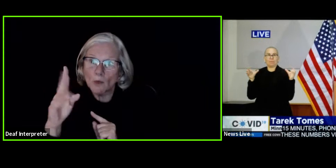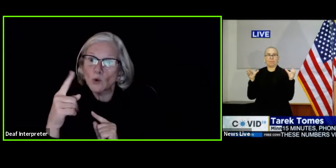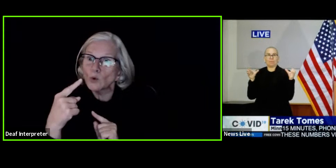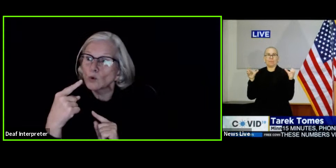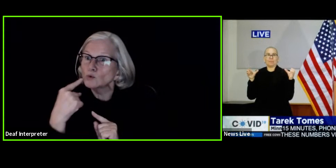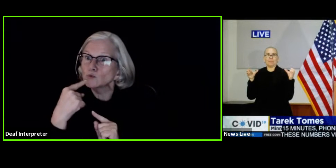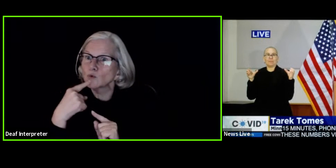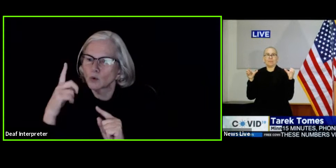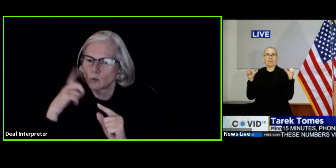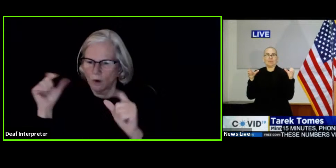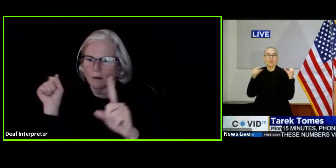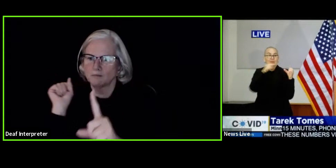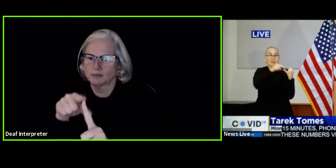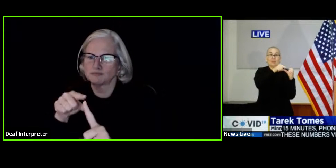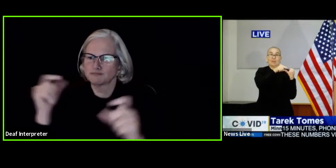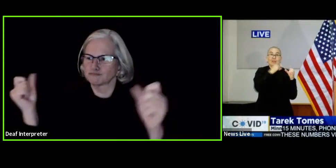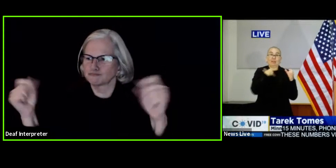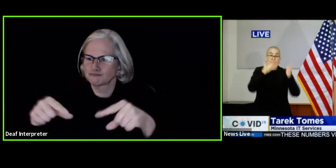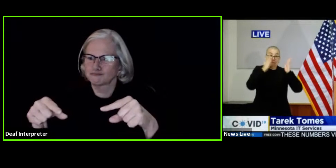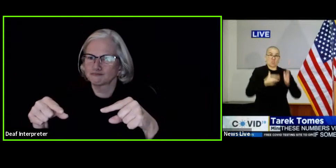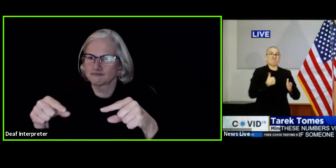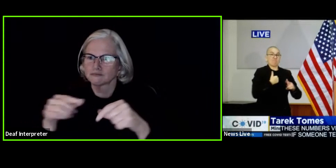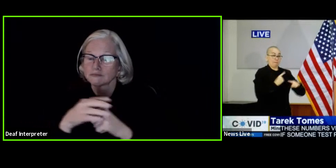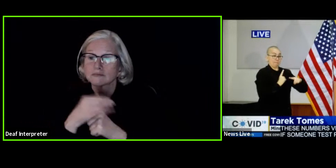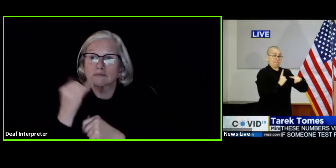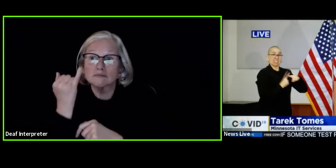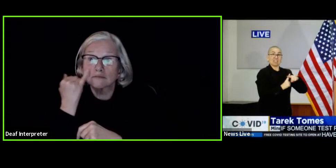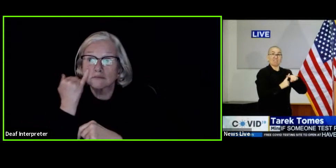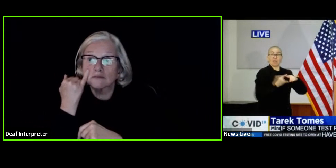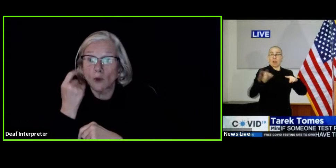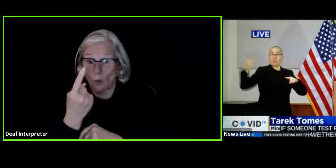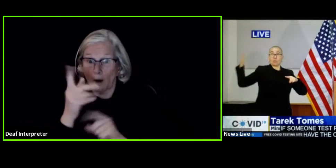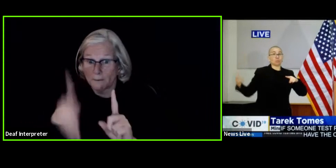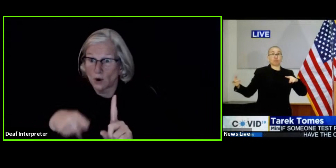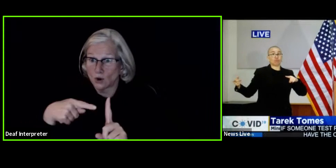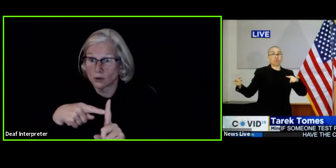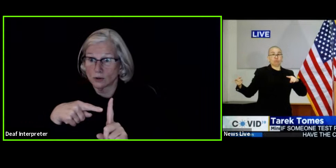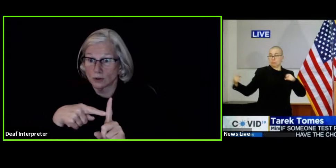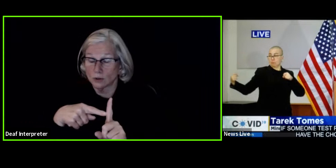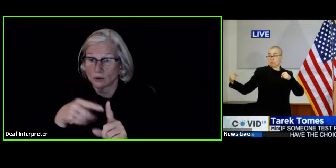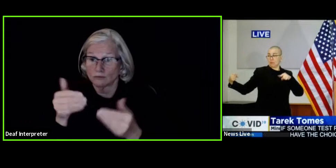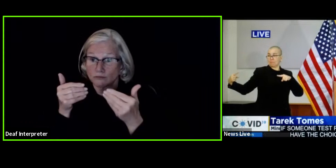CHOICE, AND IT'S REALLY IMPORTANT TO UNDERSCORE, THAT THEY HAVE THE CHOICE, OF USING THE APP TO WARN OTHERS.